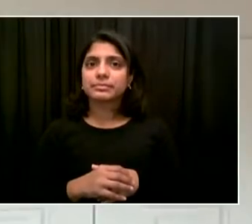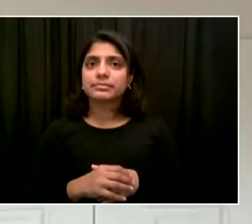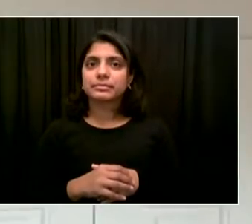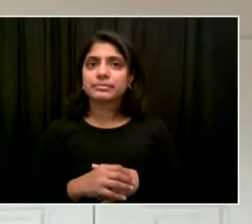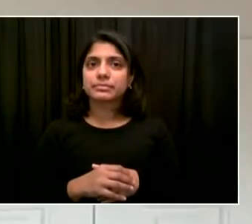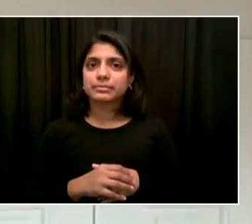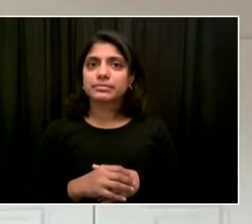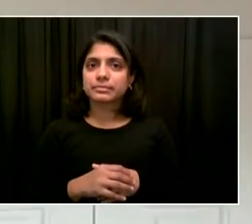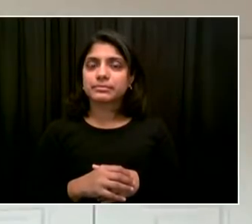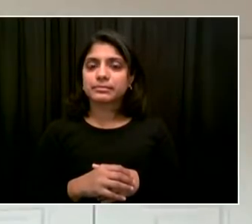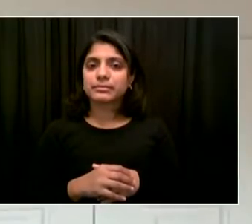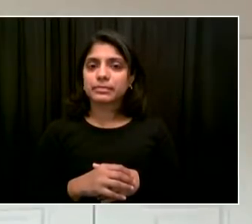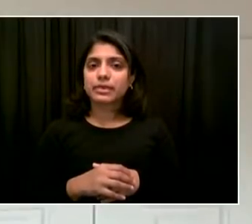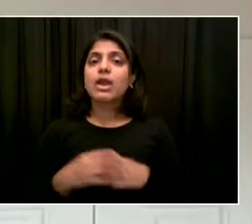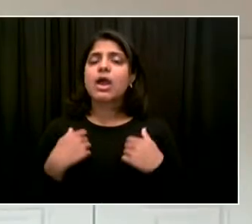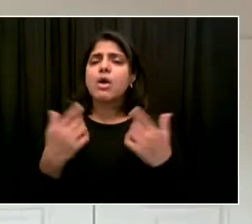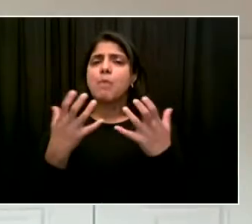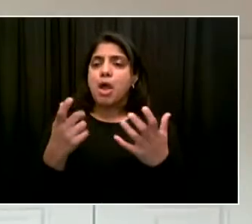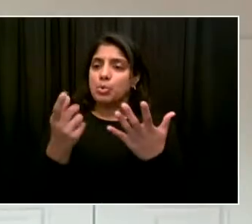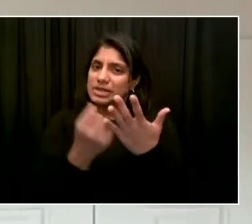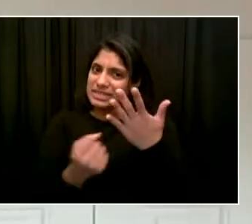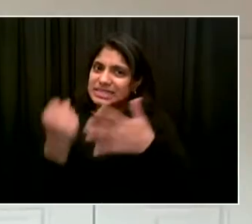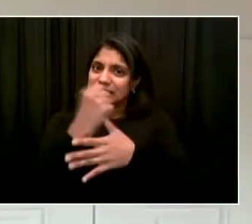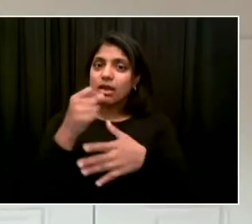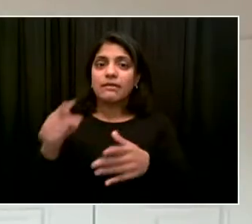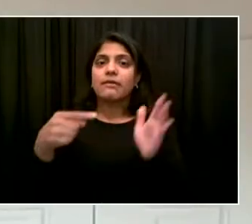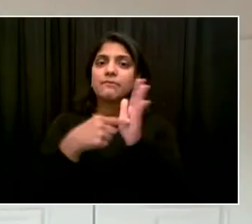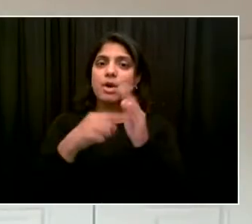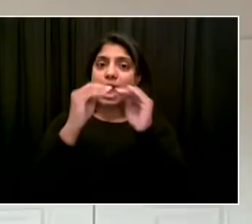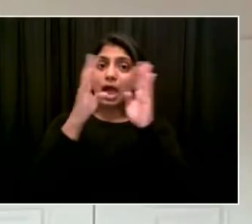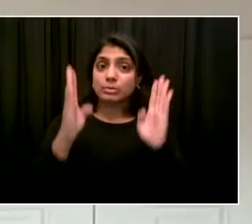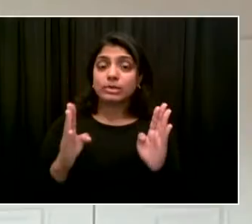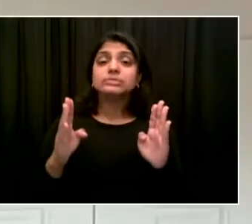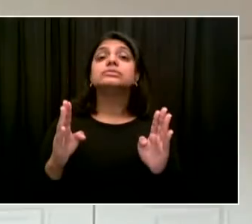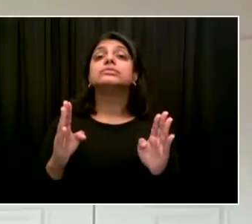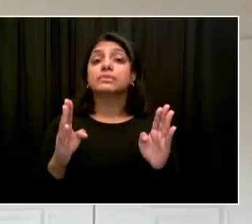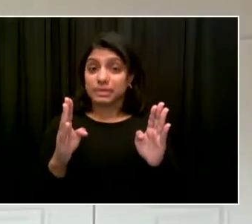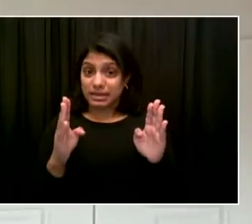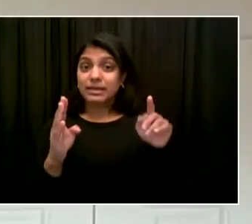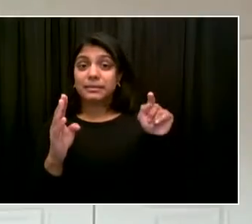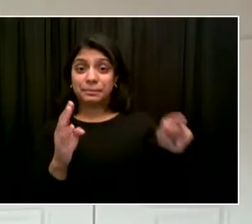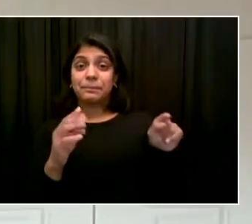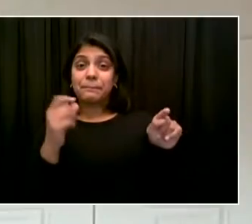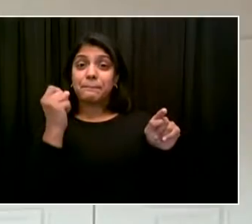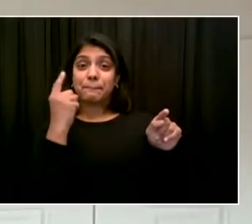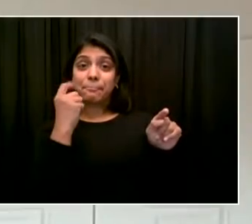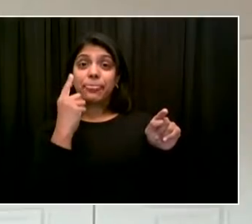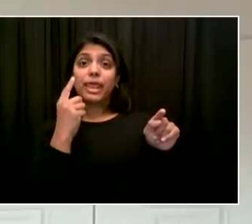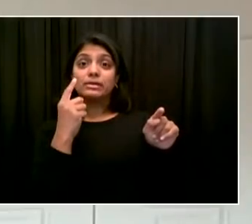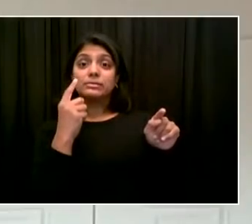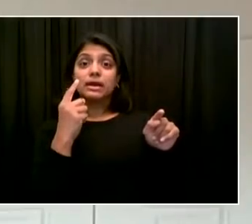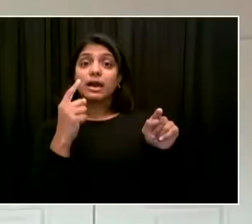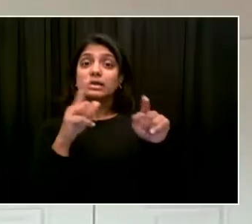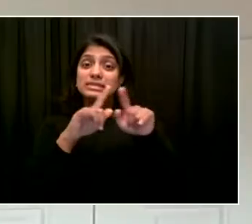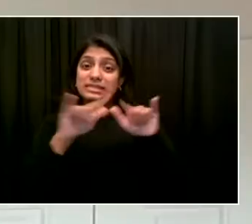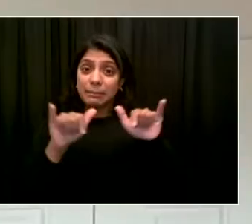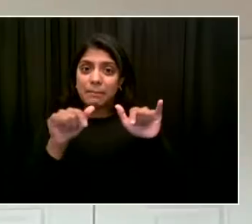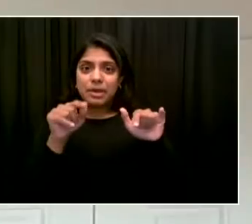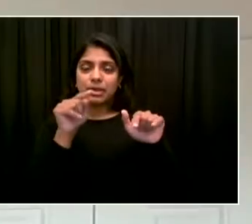HONOR BY INCENTIVIZING THE CREATOR CREATIVE.